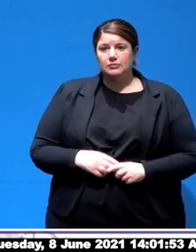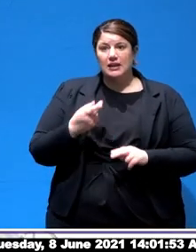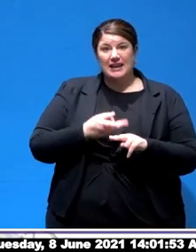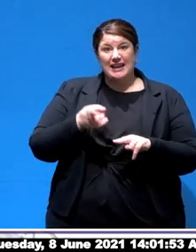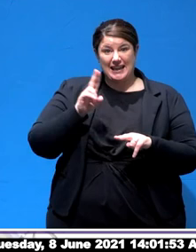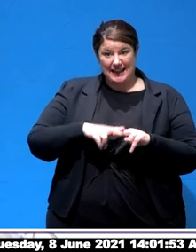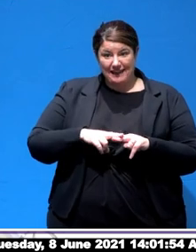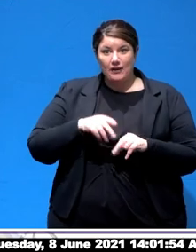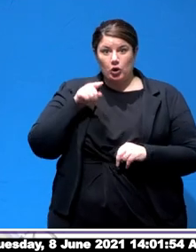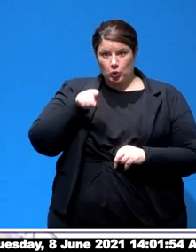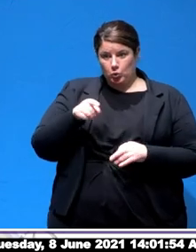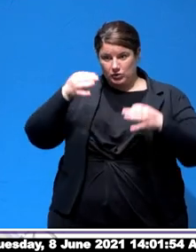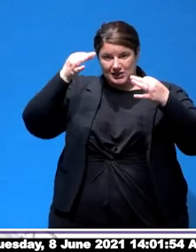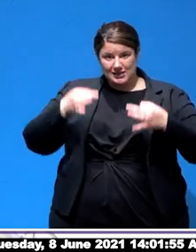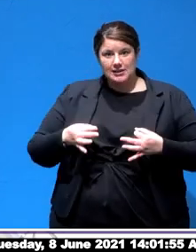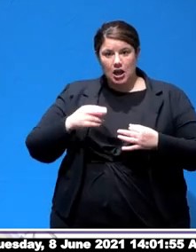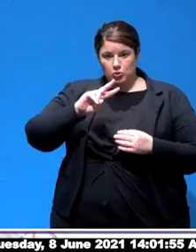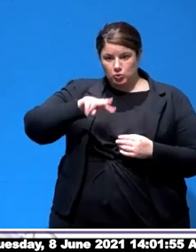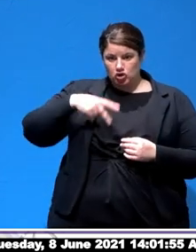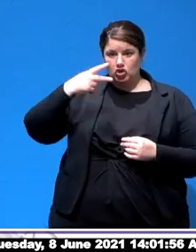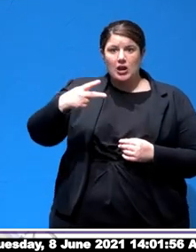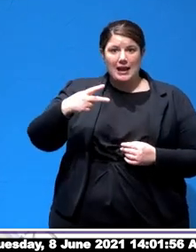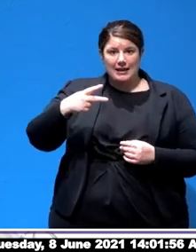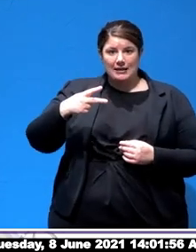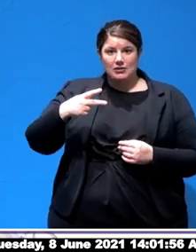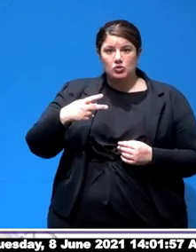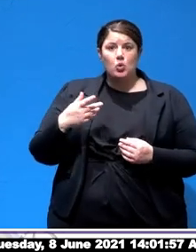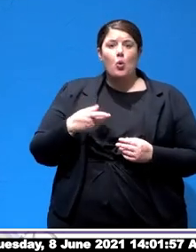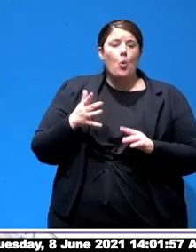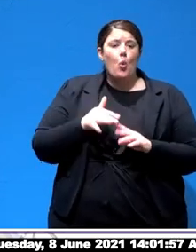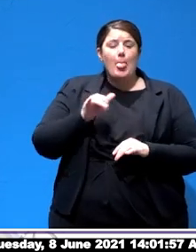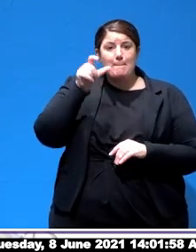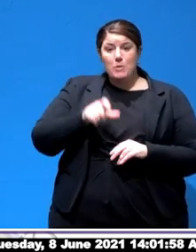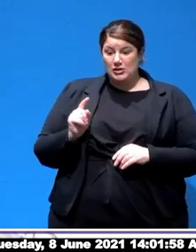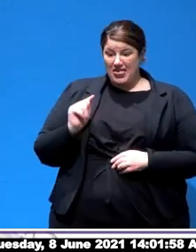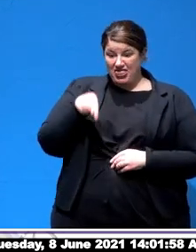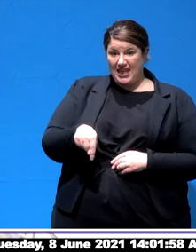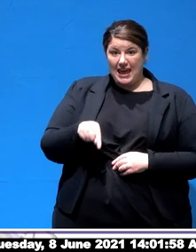responsibility of the person who is there at the time, assuming there was such a person --- Yes.